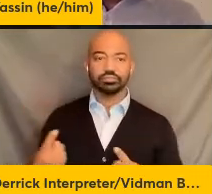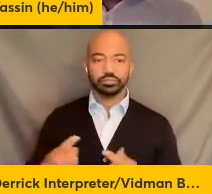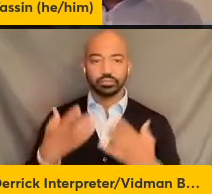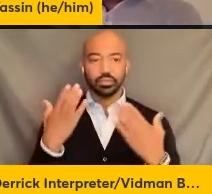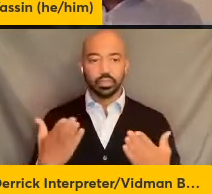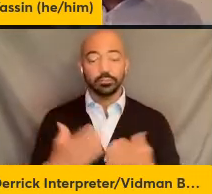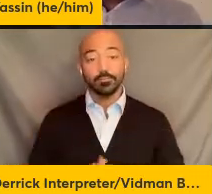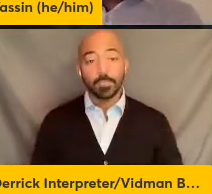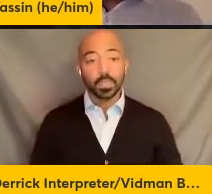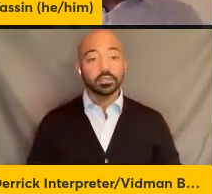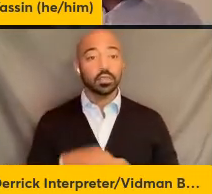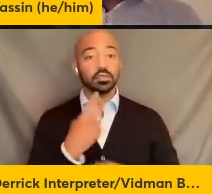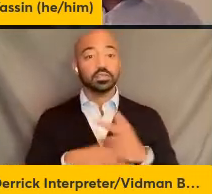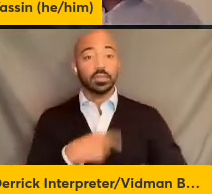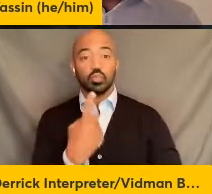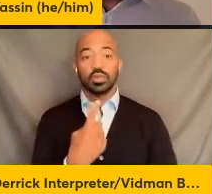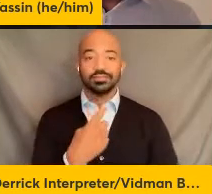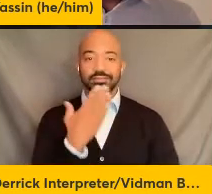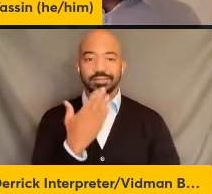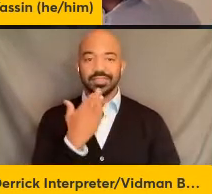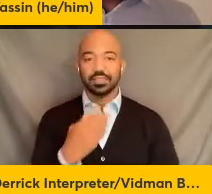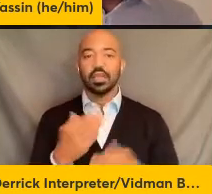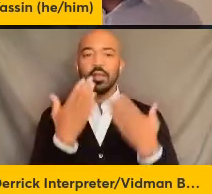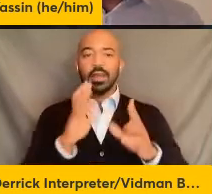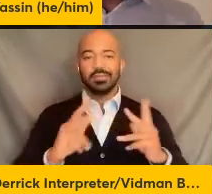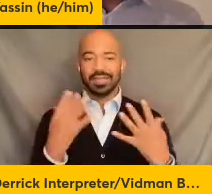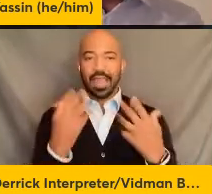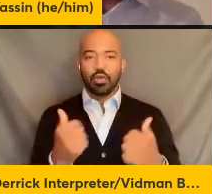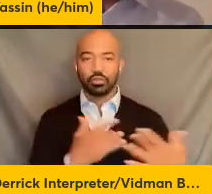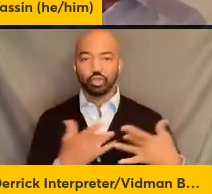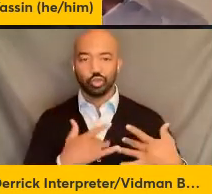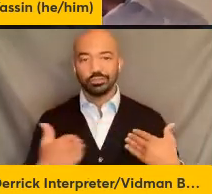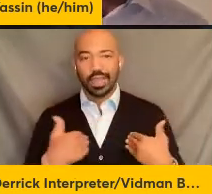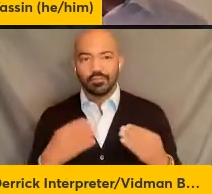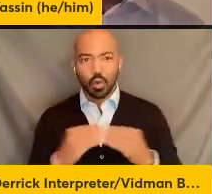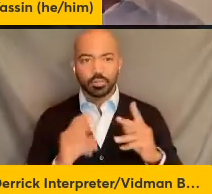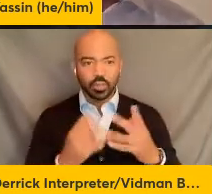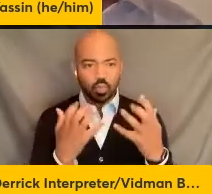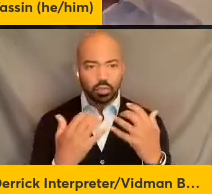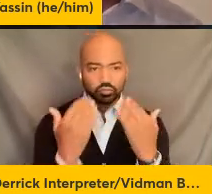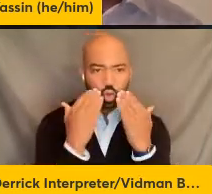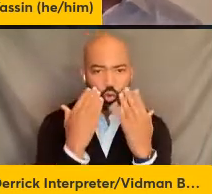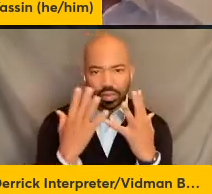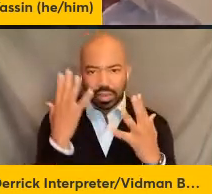type one diabetes is a public health concern, and there is a growing interest in understanding how different cell types are